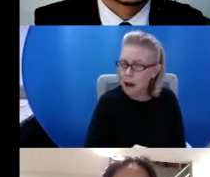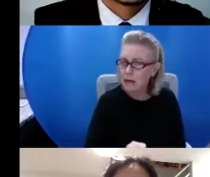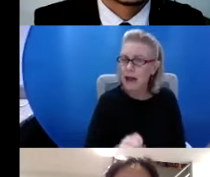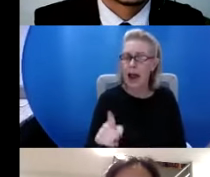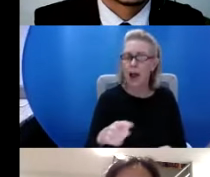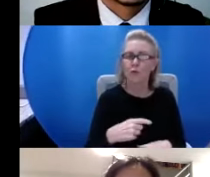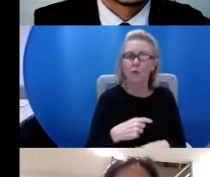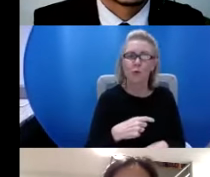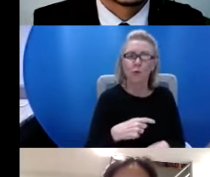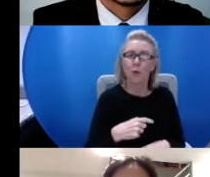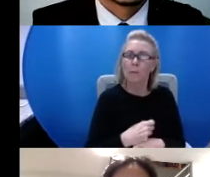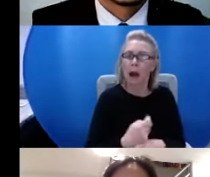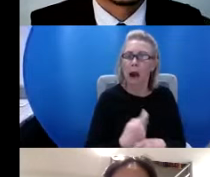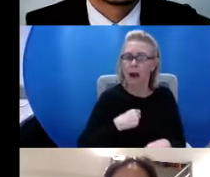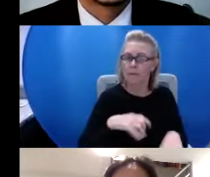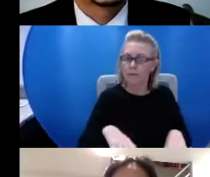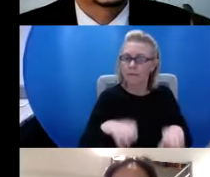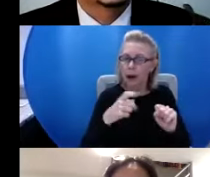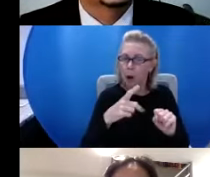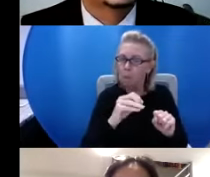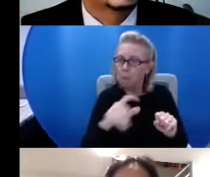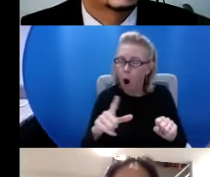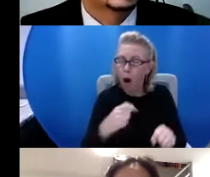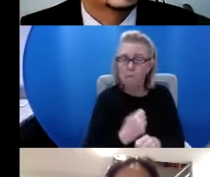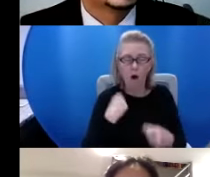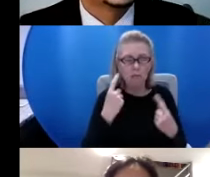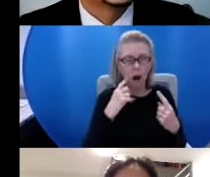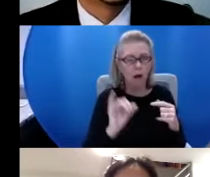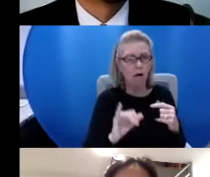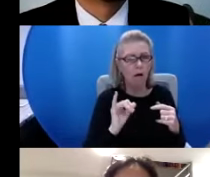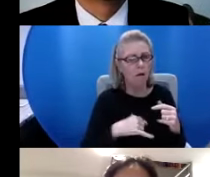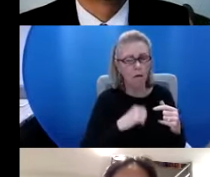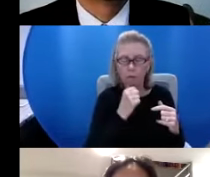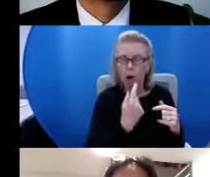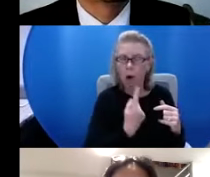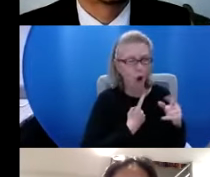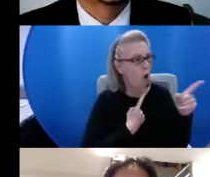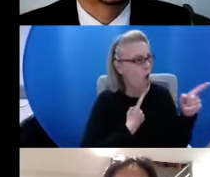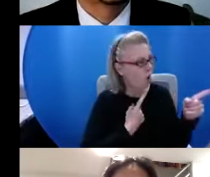and that day made us all realize we weren't alone and we all feel the same same way and